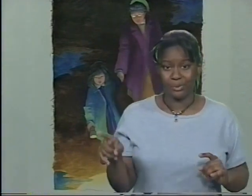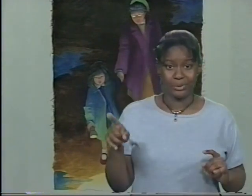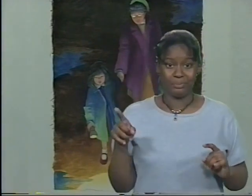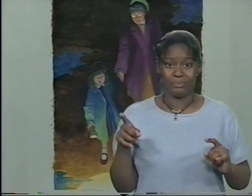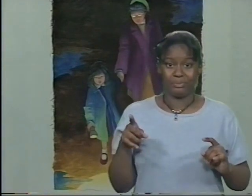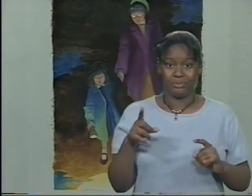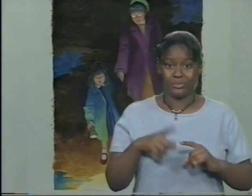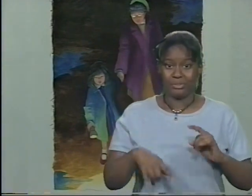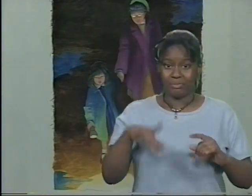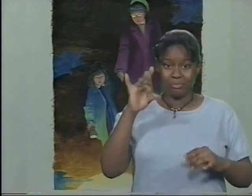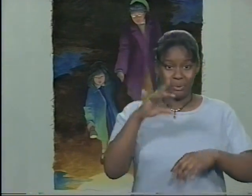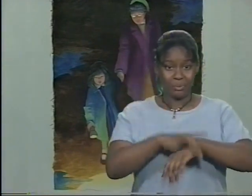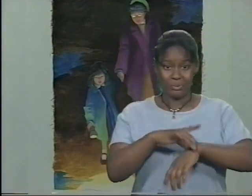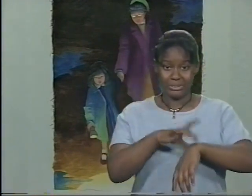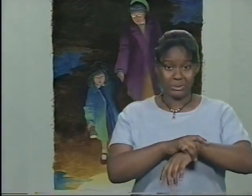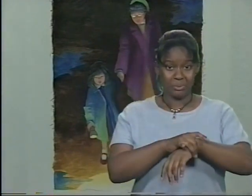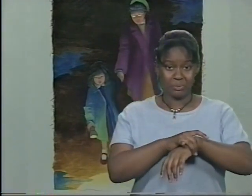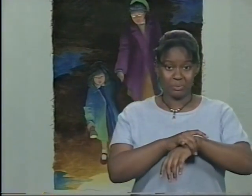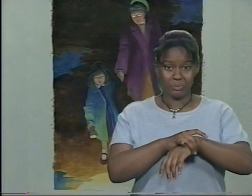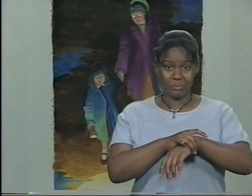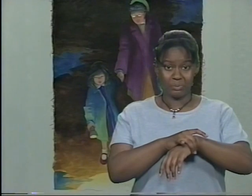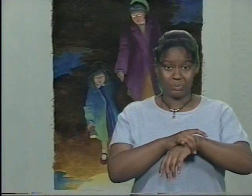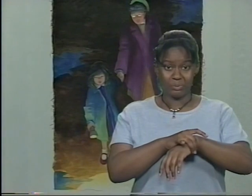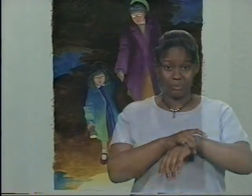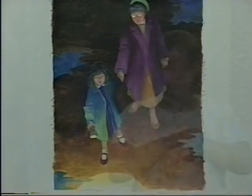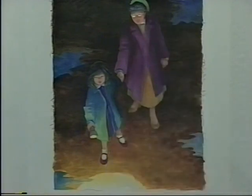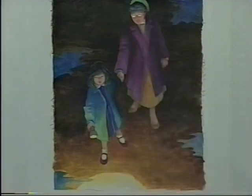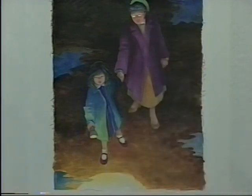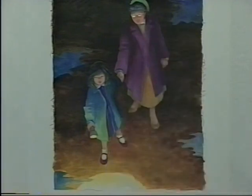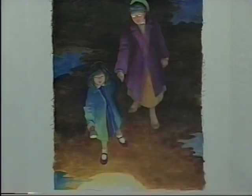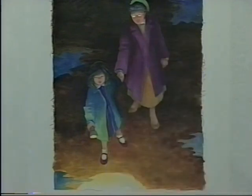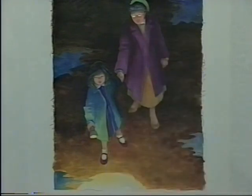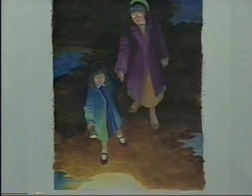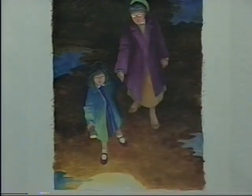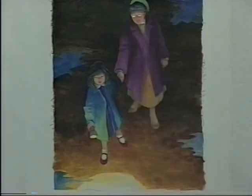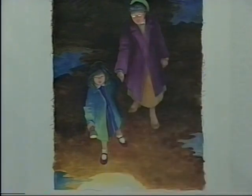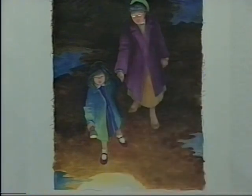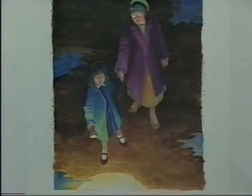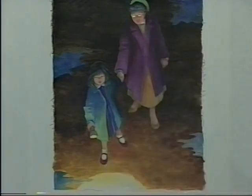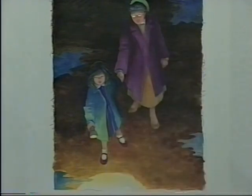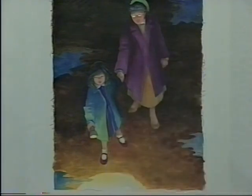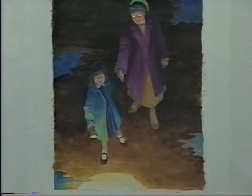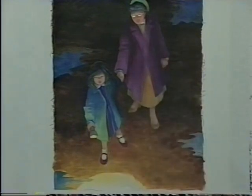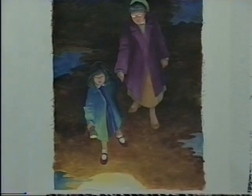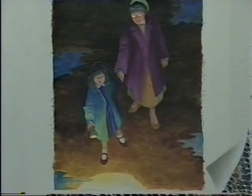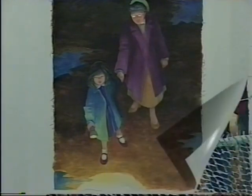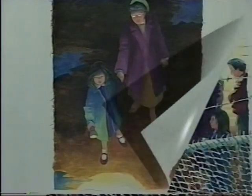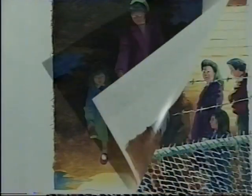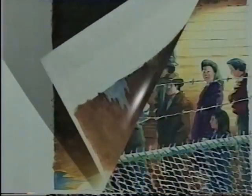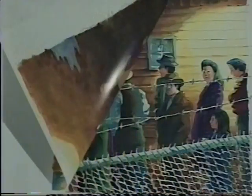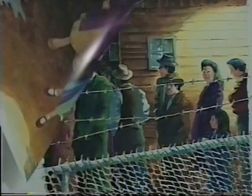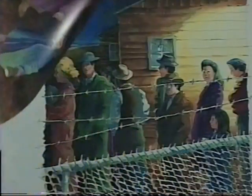had left the day before. They looked and looked, but they couldn't find Emi's bracelet anywhere.